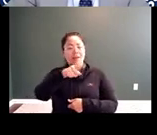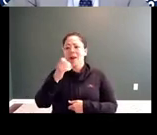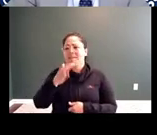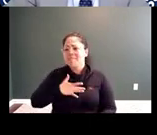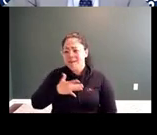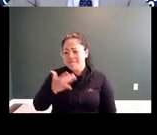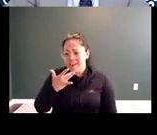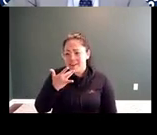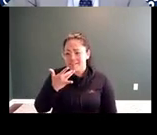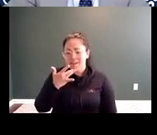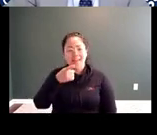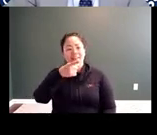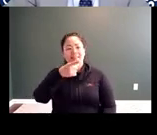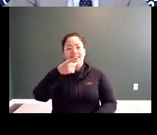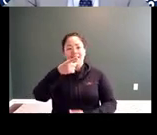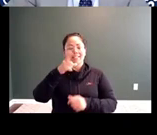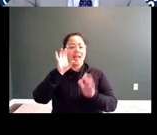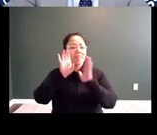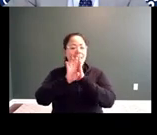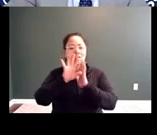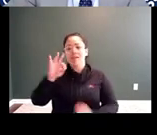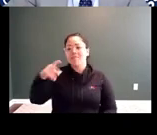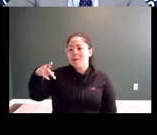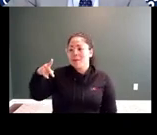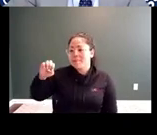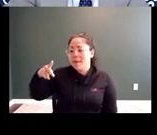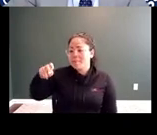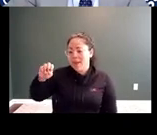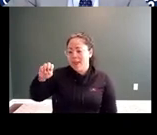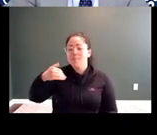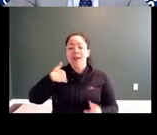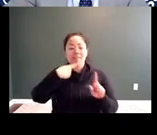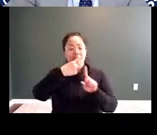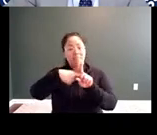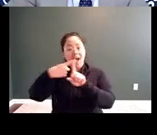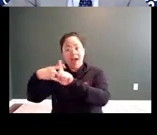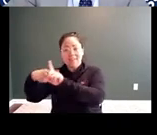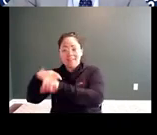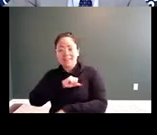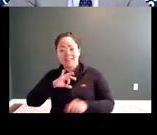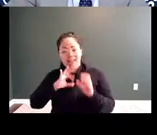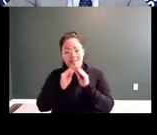This is a picture of Pepe at one of our staff meetings. We have a monthly staff meeting where our whole staff comes in,